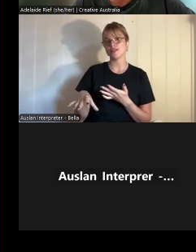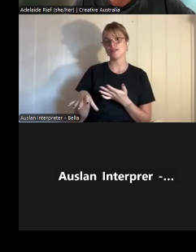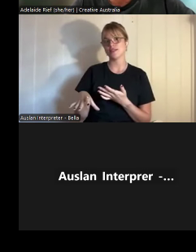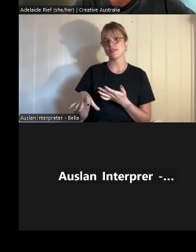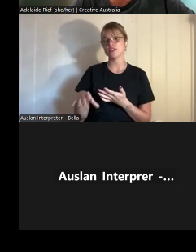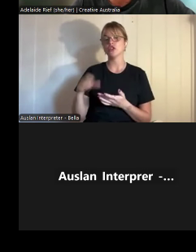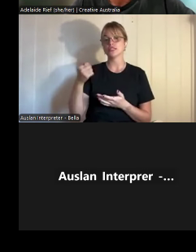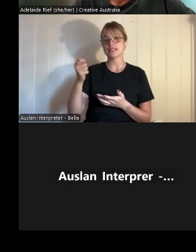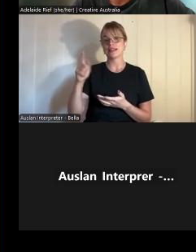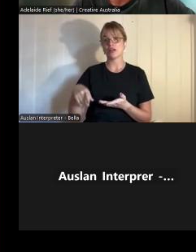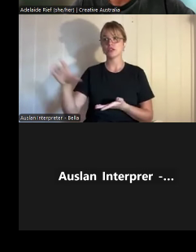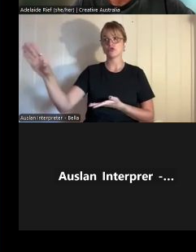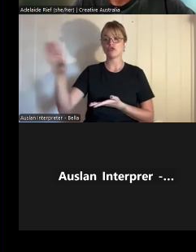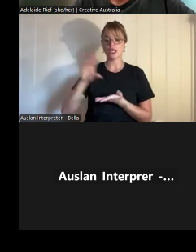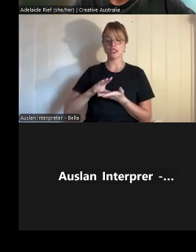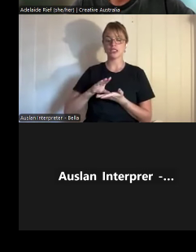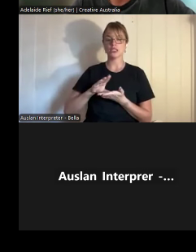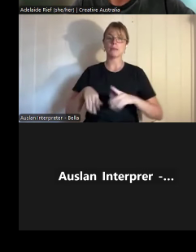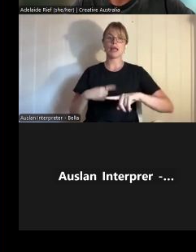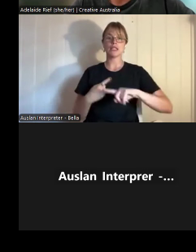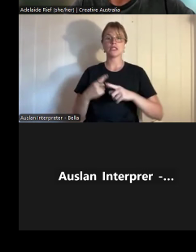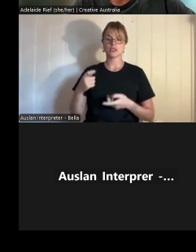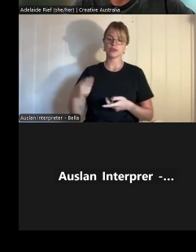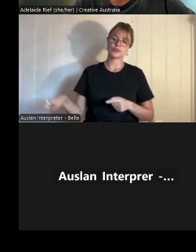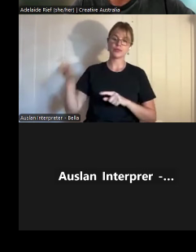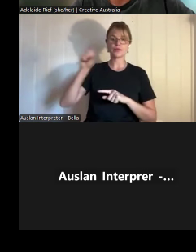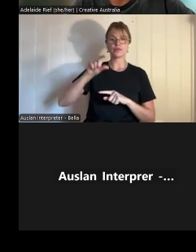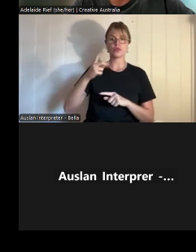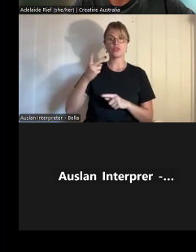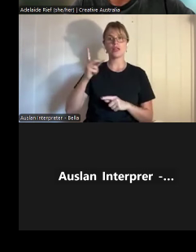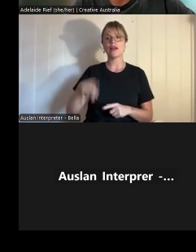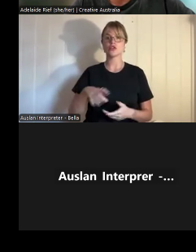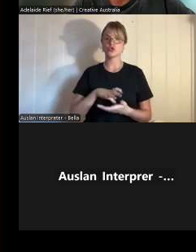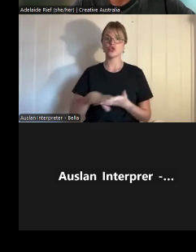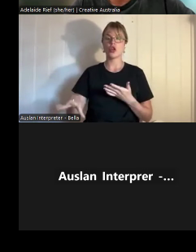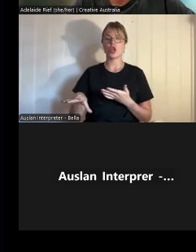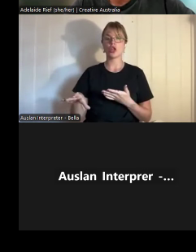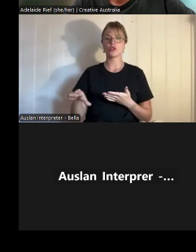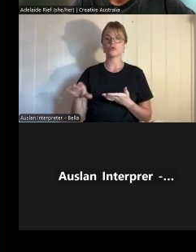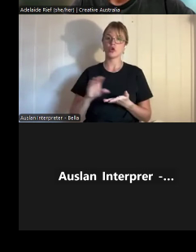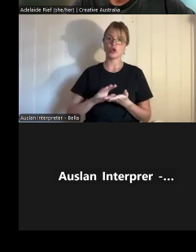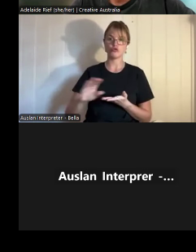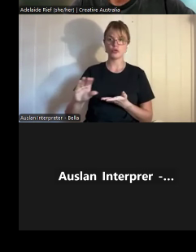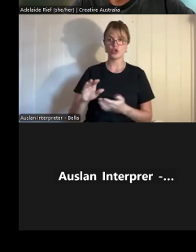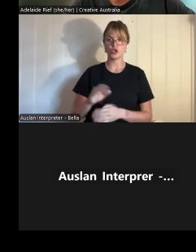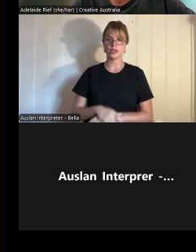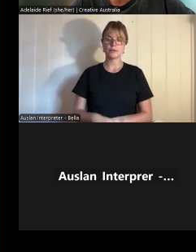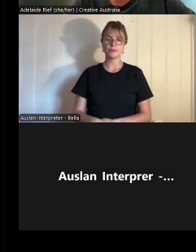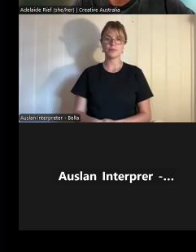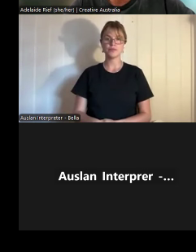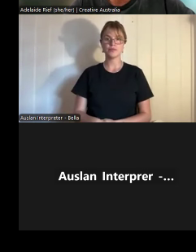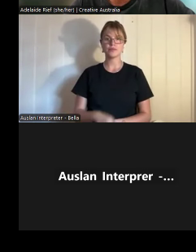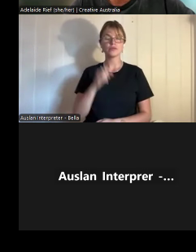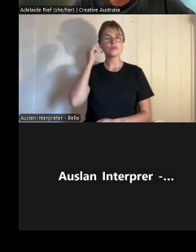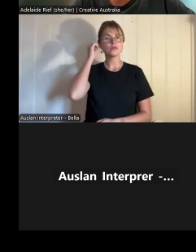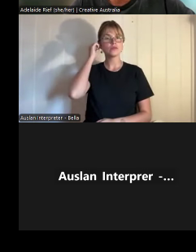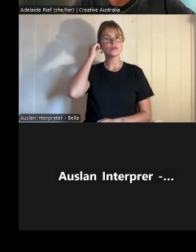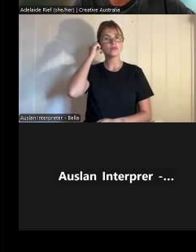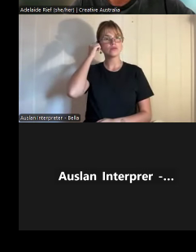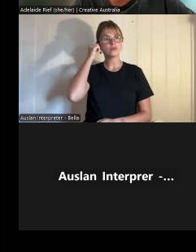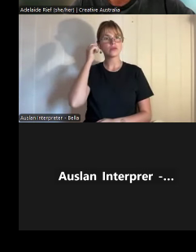grant that you have, plus your $2,000 minimum $2,000 contribution. You cannot use in kind,